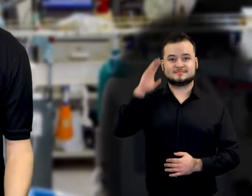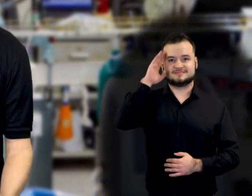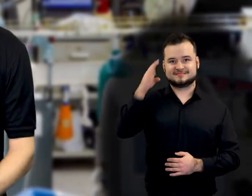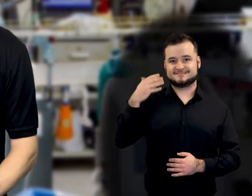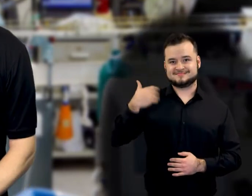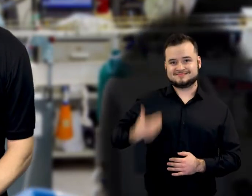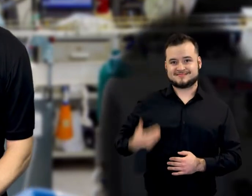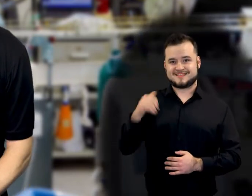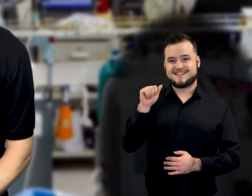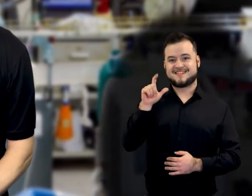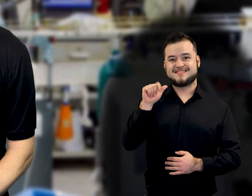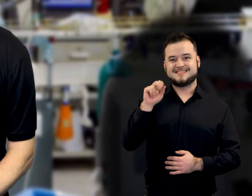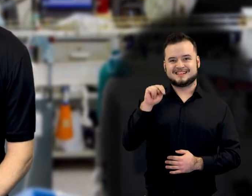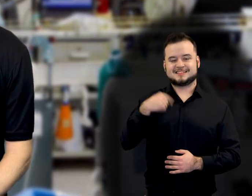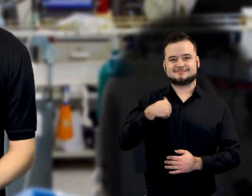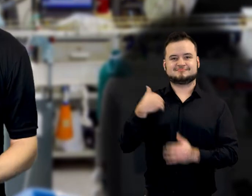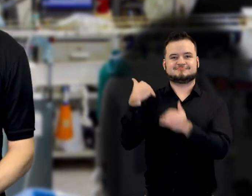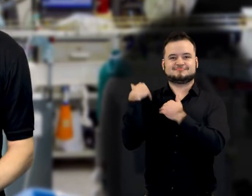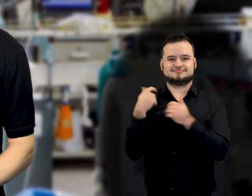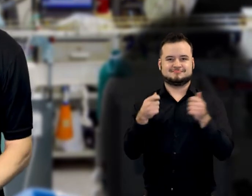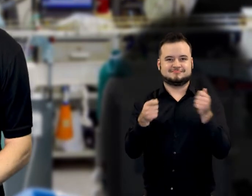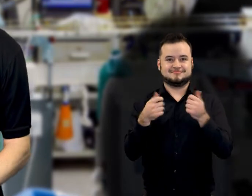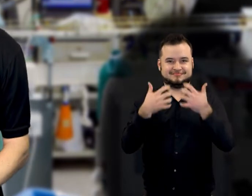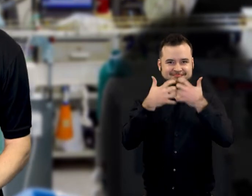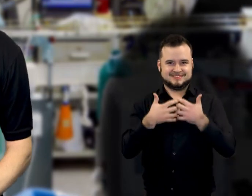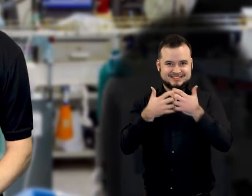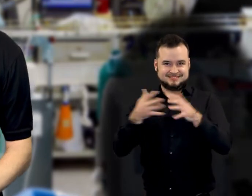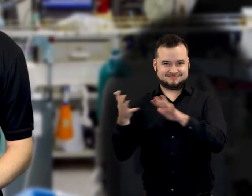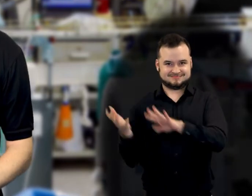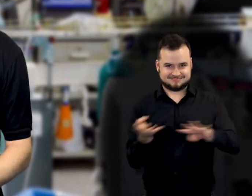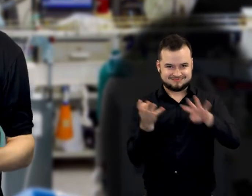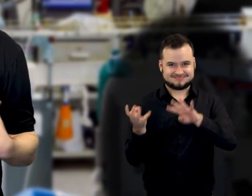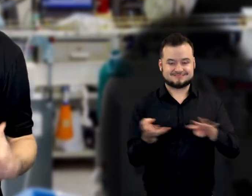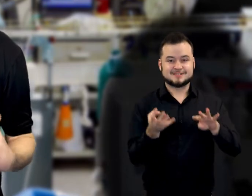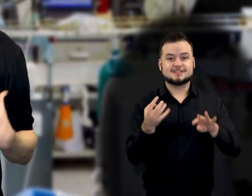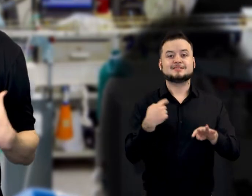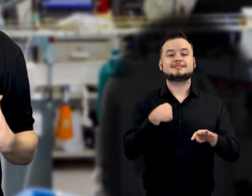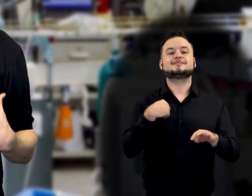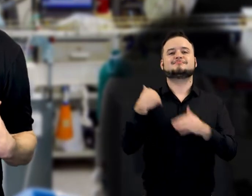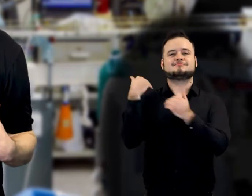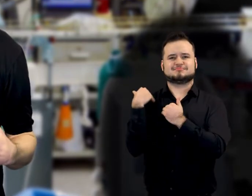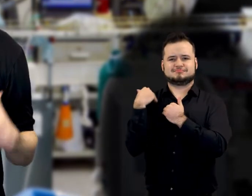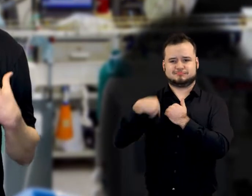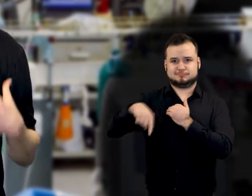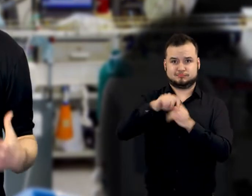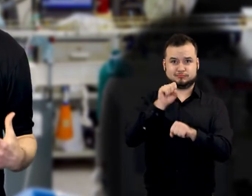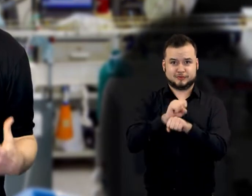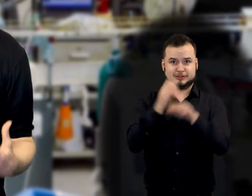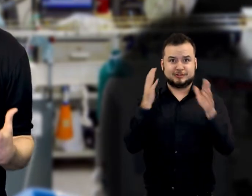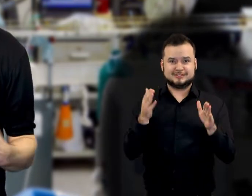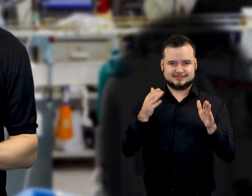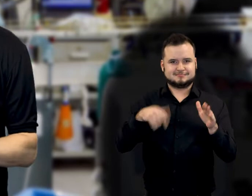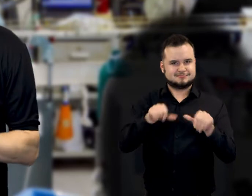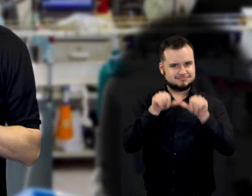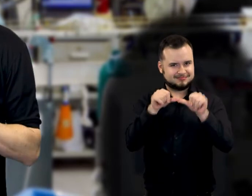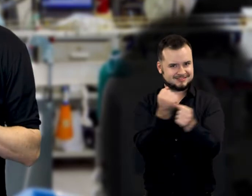Hi, I'm Alan. I manage a manufacturing plant and keeping my employees safe is a top priority.